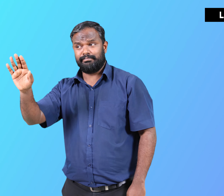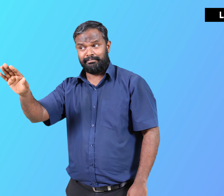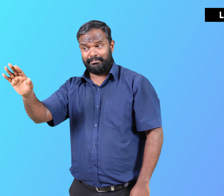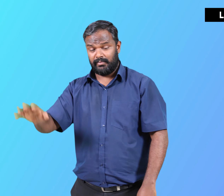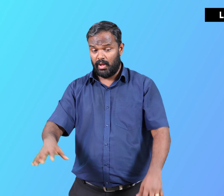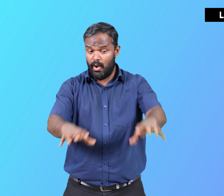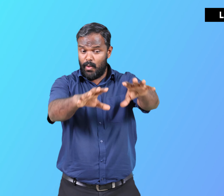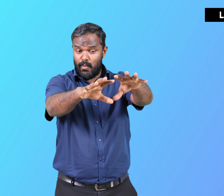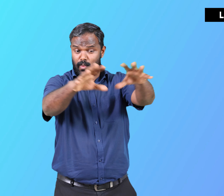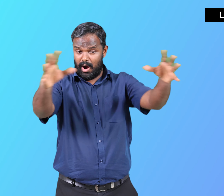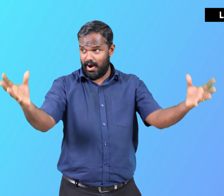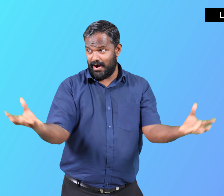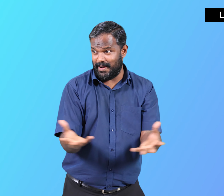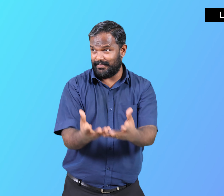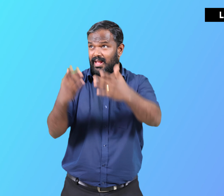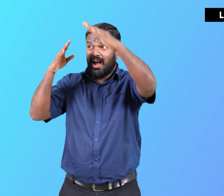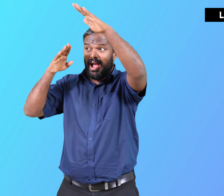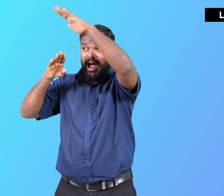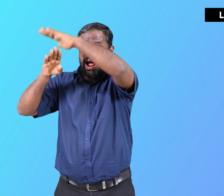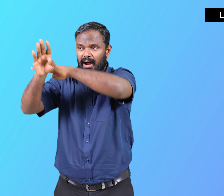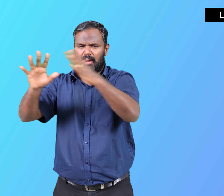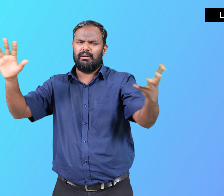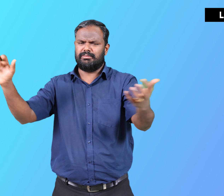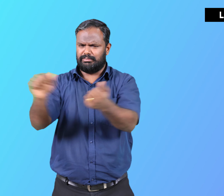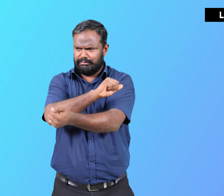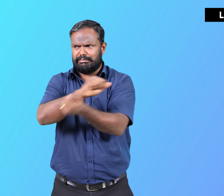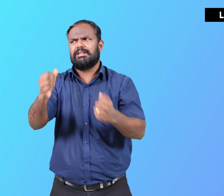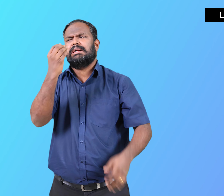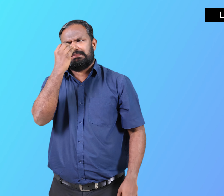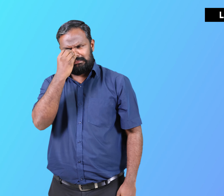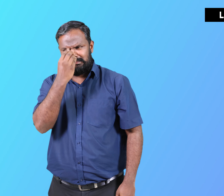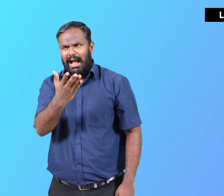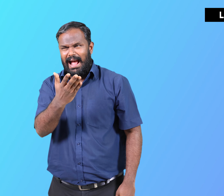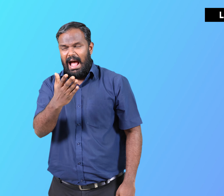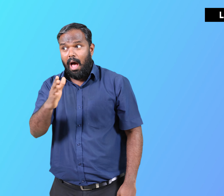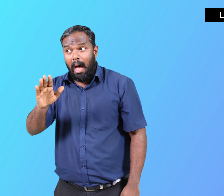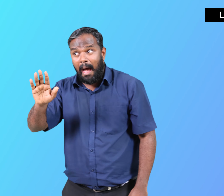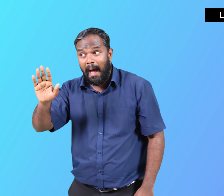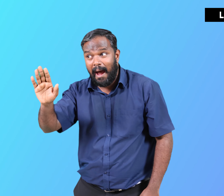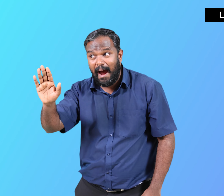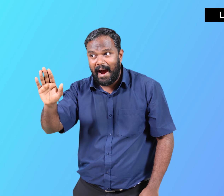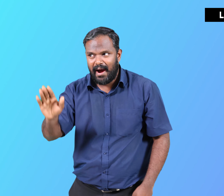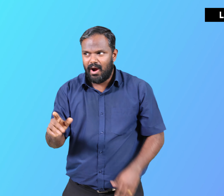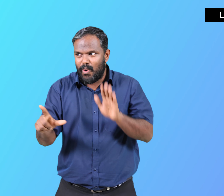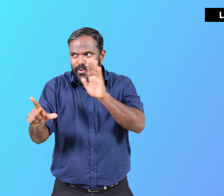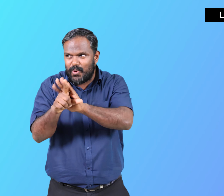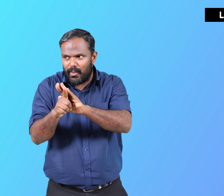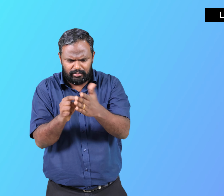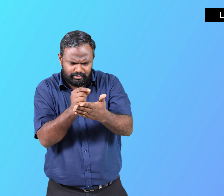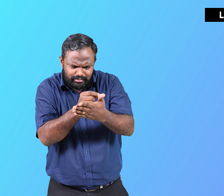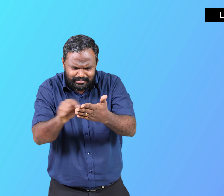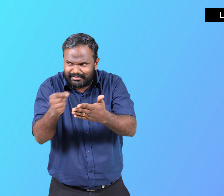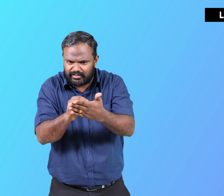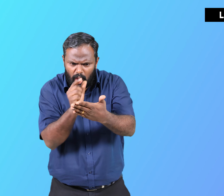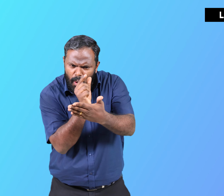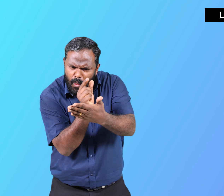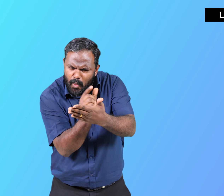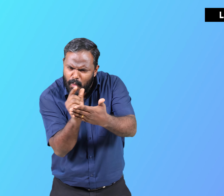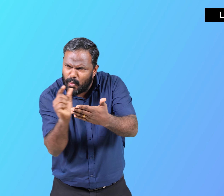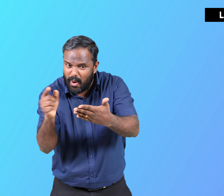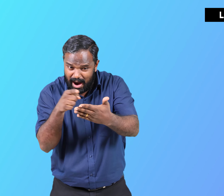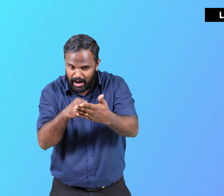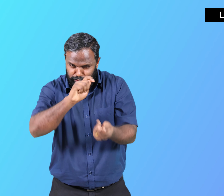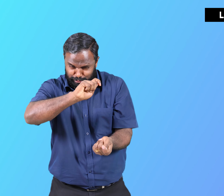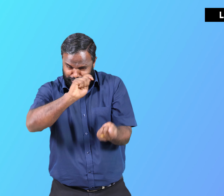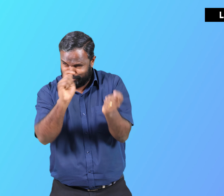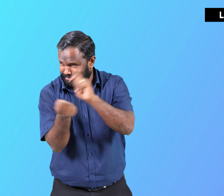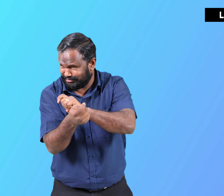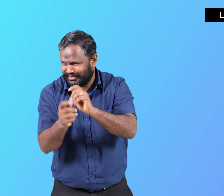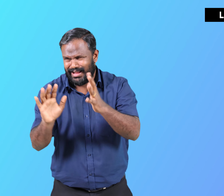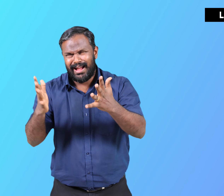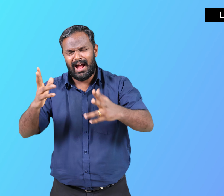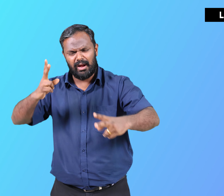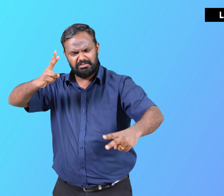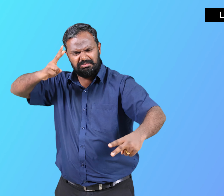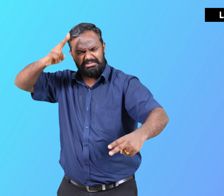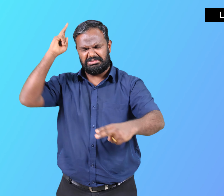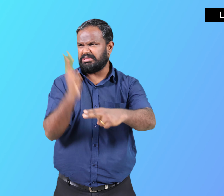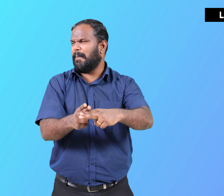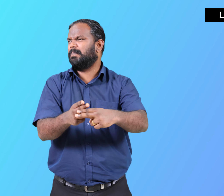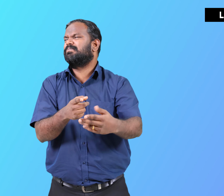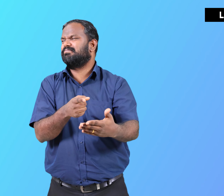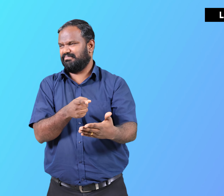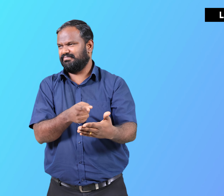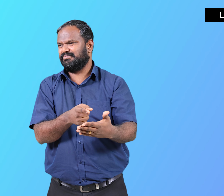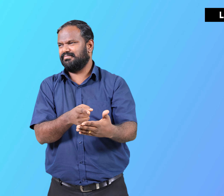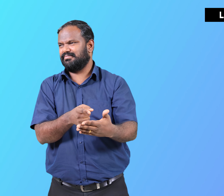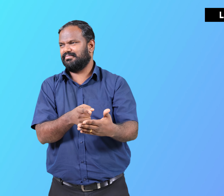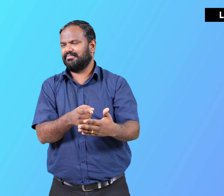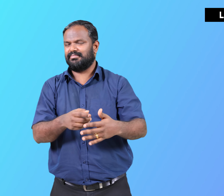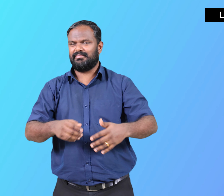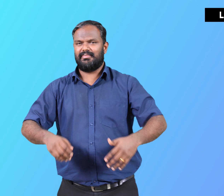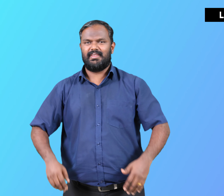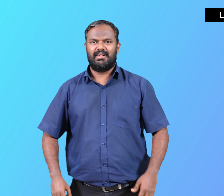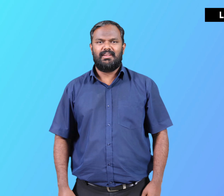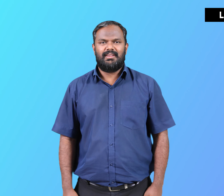But not even the smallest part of a letter in the Law can be changed. It would be easier for heaven and earth to disappear.